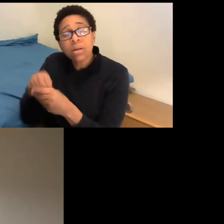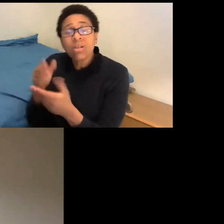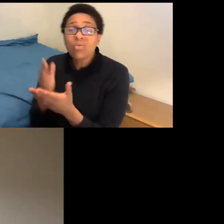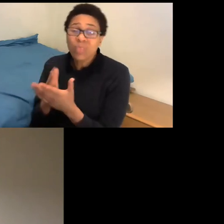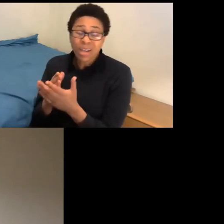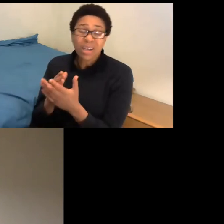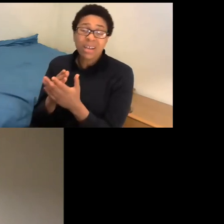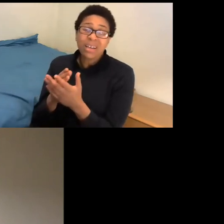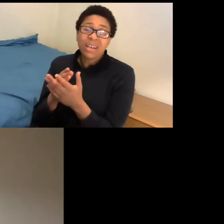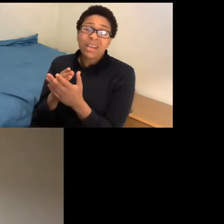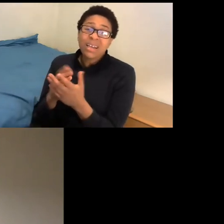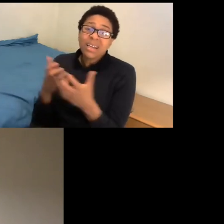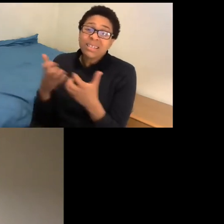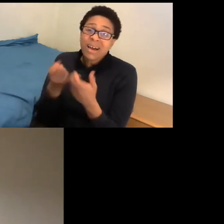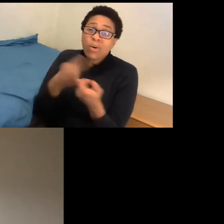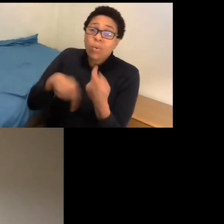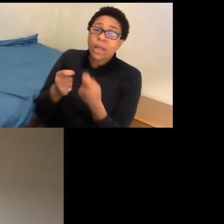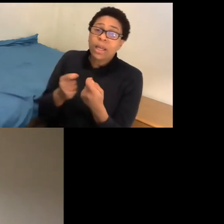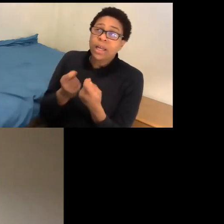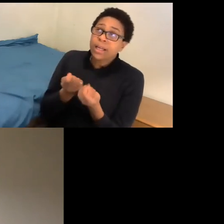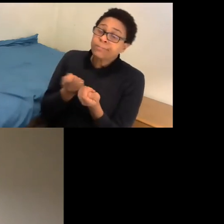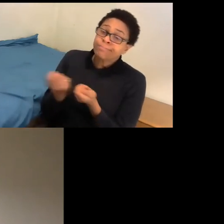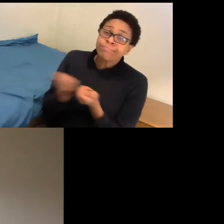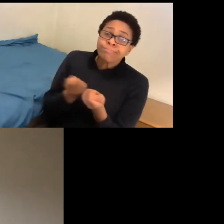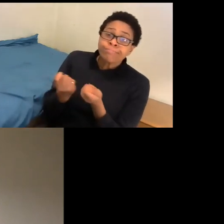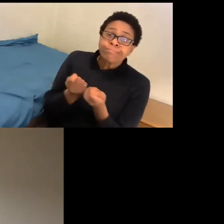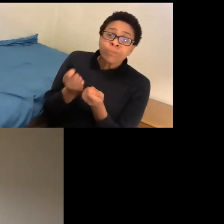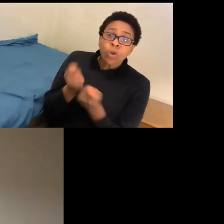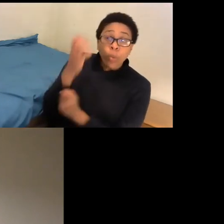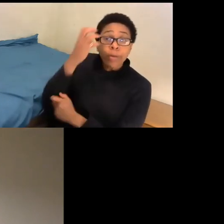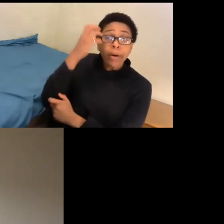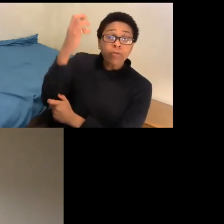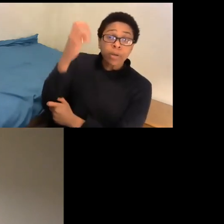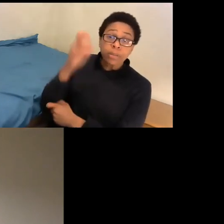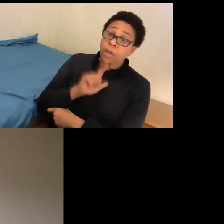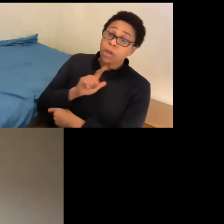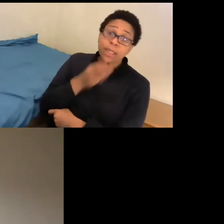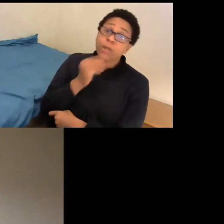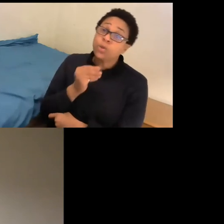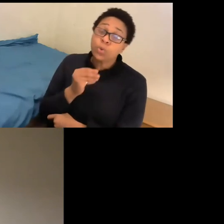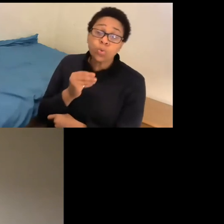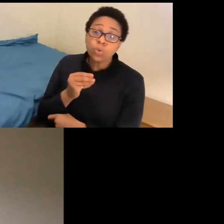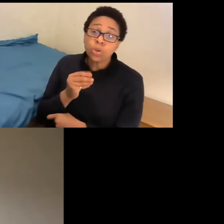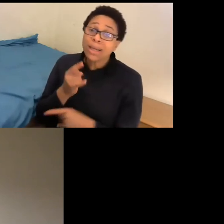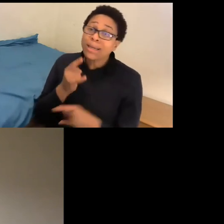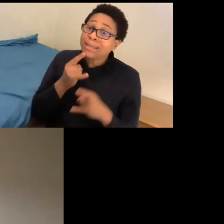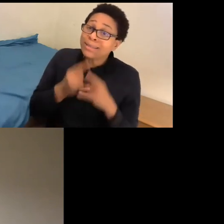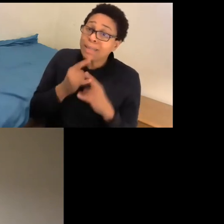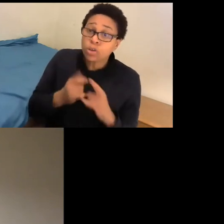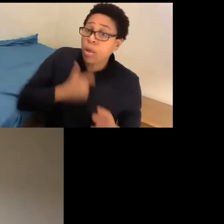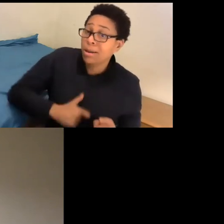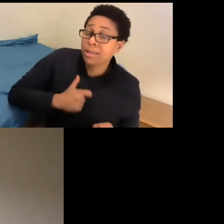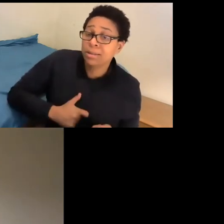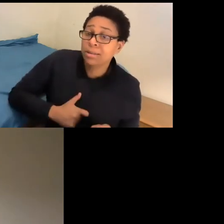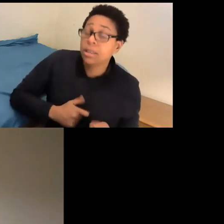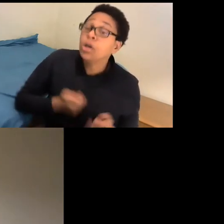governments, because they use sexuality as a tool to control the population. Right? And that's what any government does,